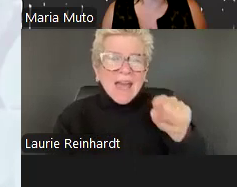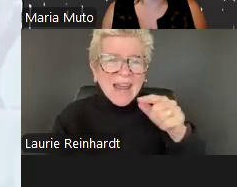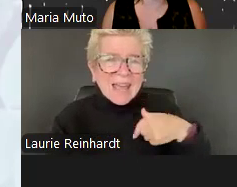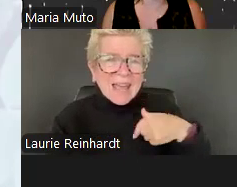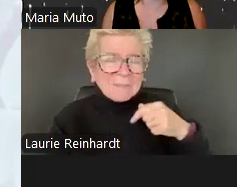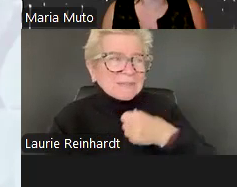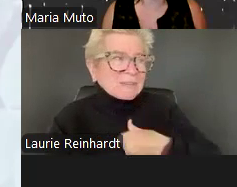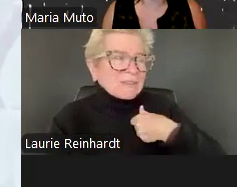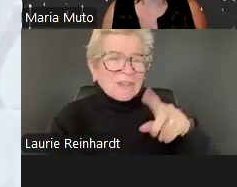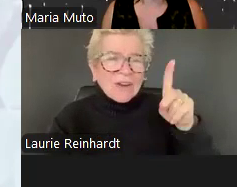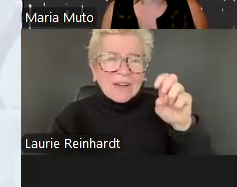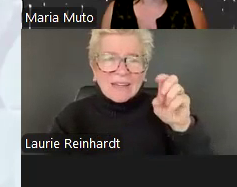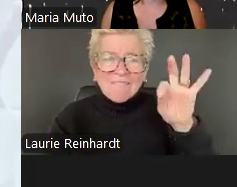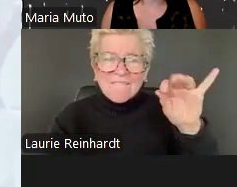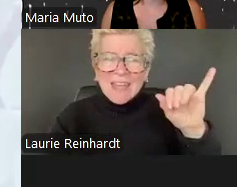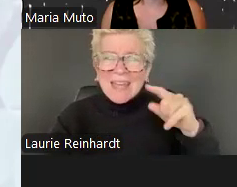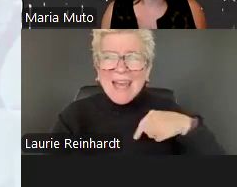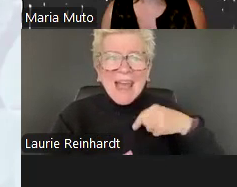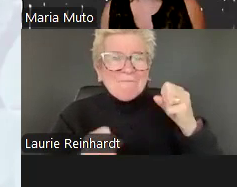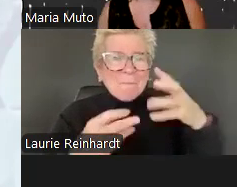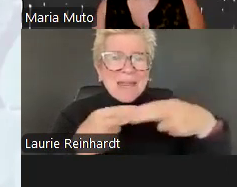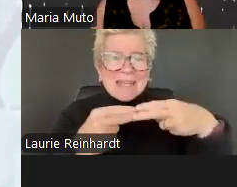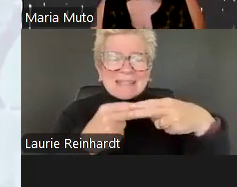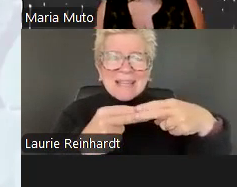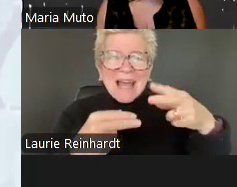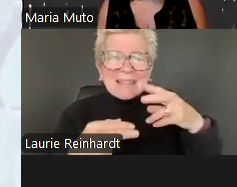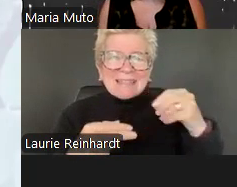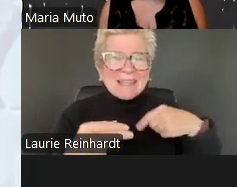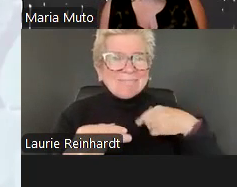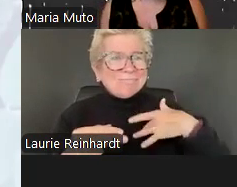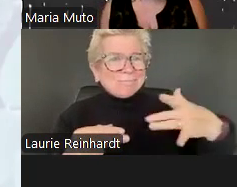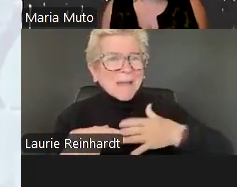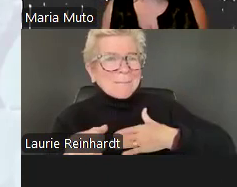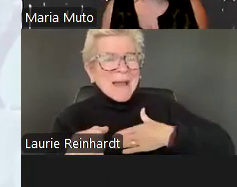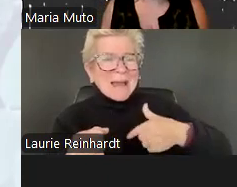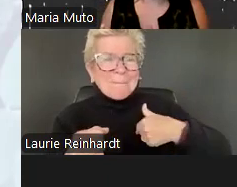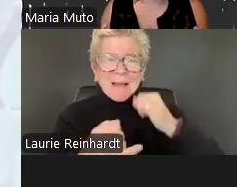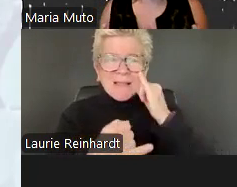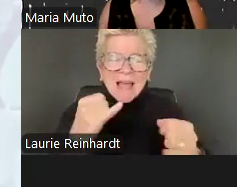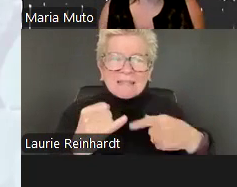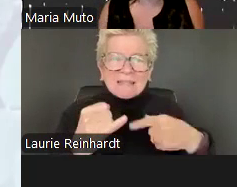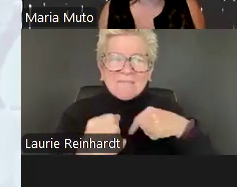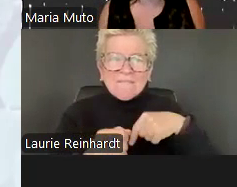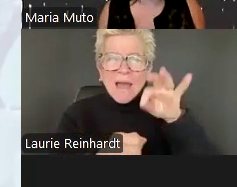a question in there. Oh thanks. I'm just really curious to hear what folks think